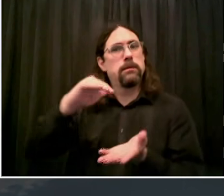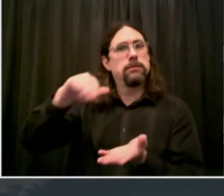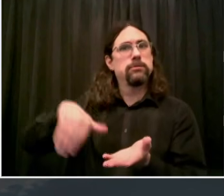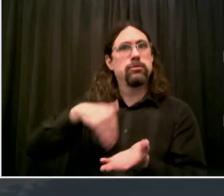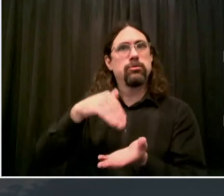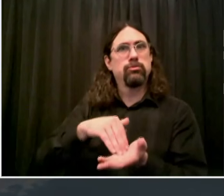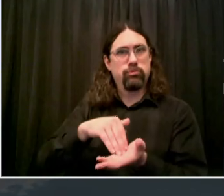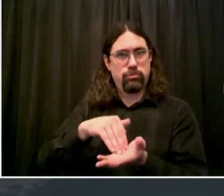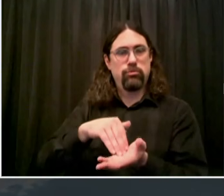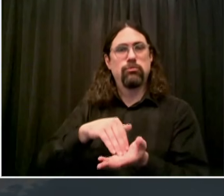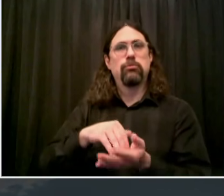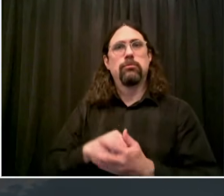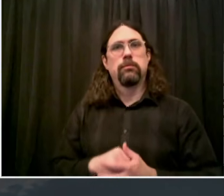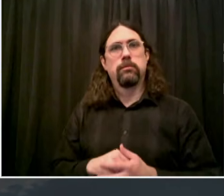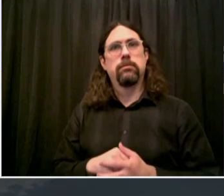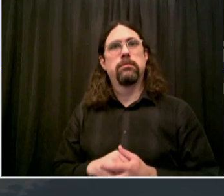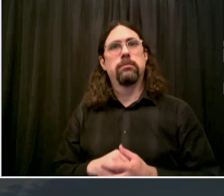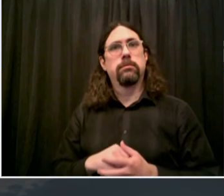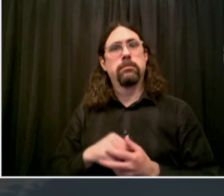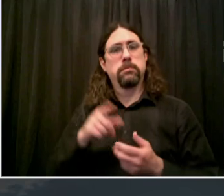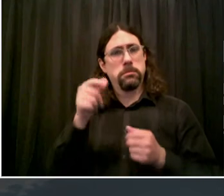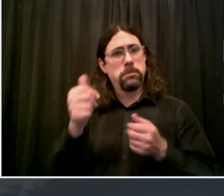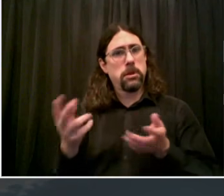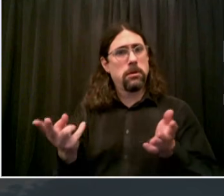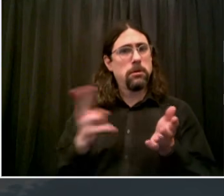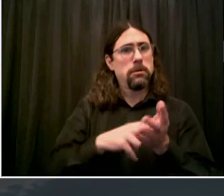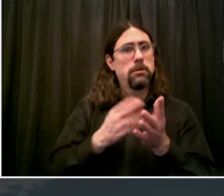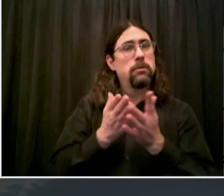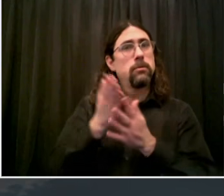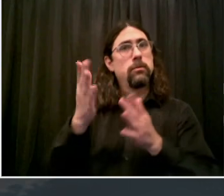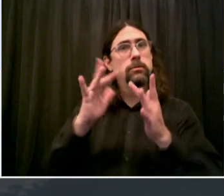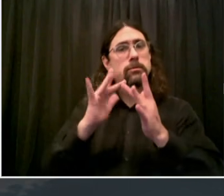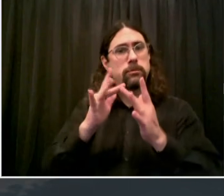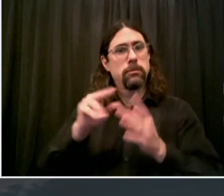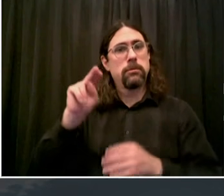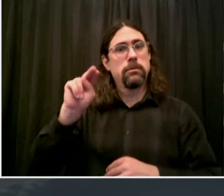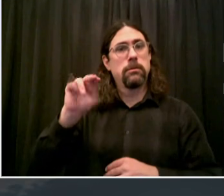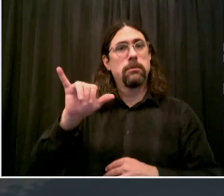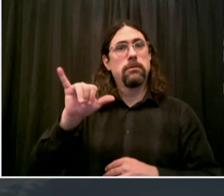YOU'LL BE HELPING YOUR FELLOW NEW YORKERS AND